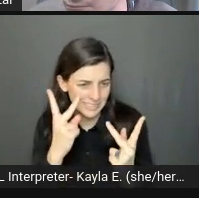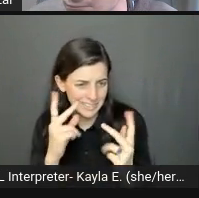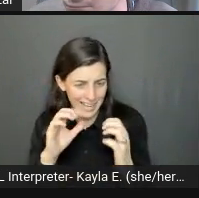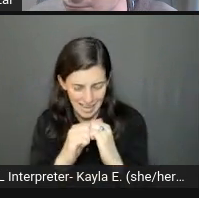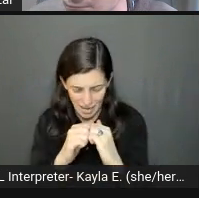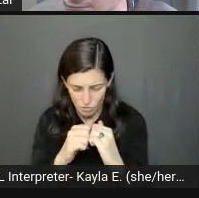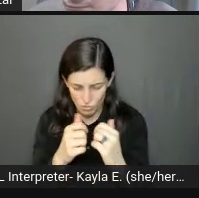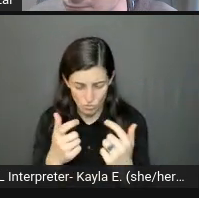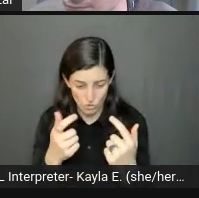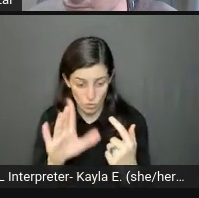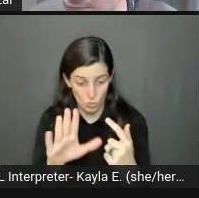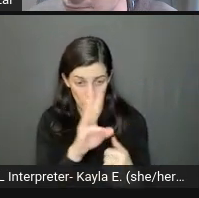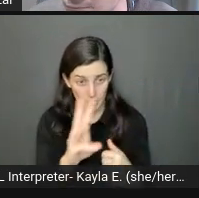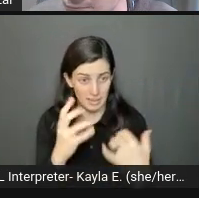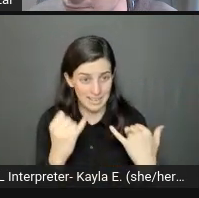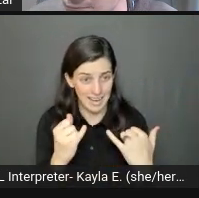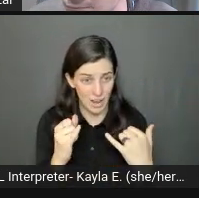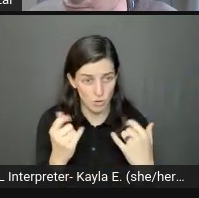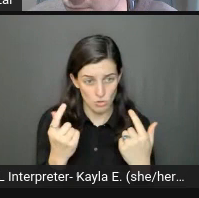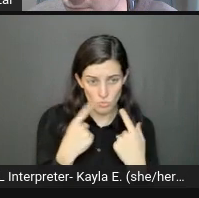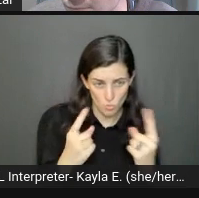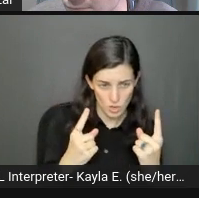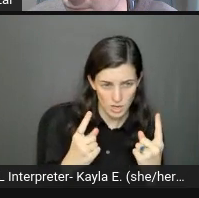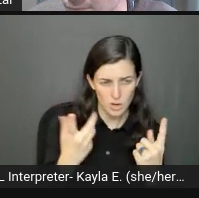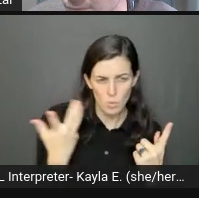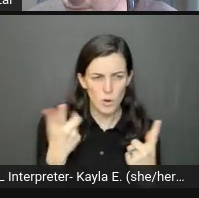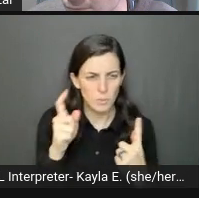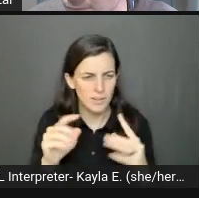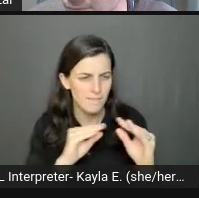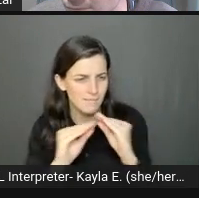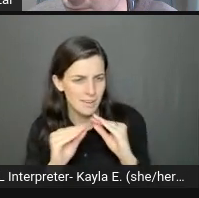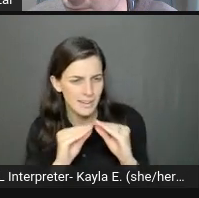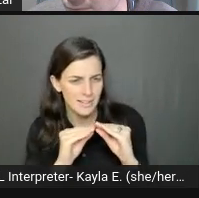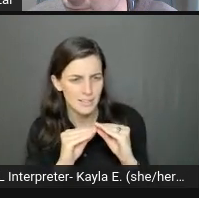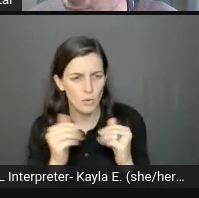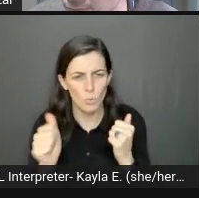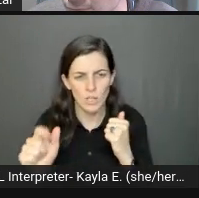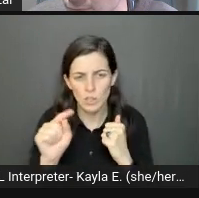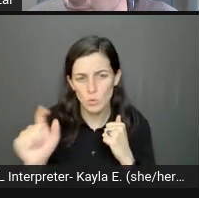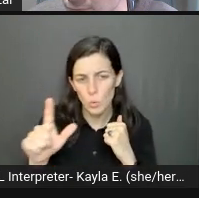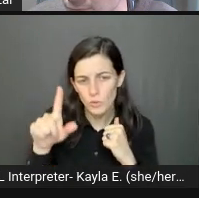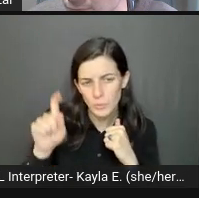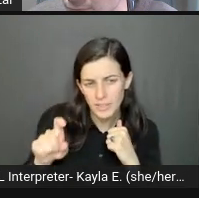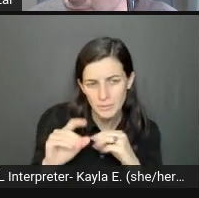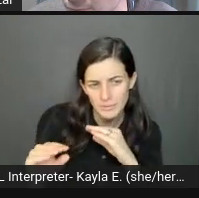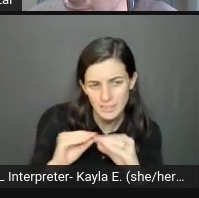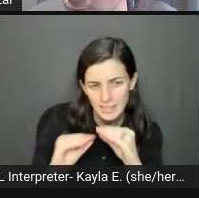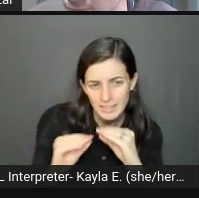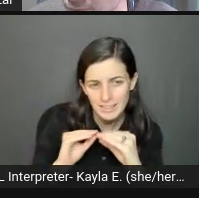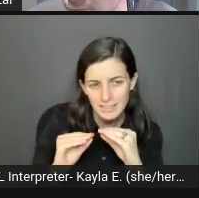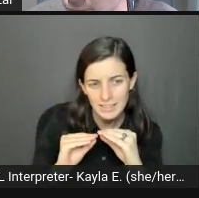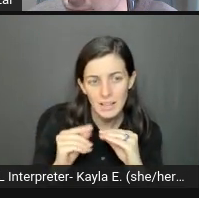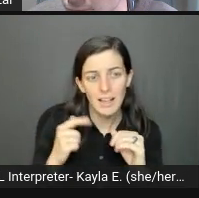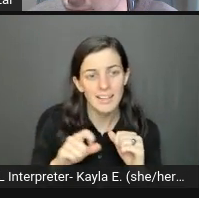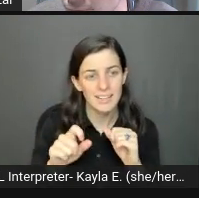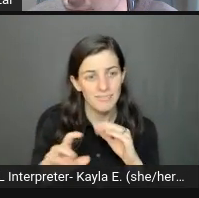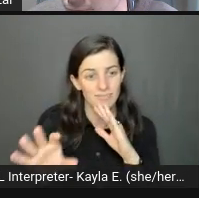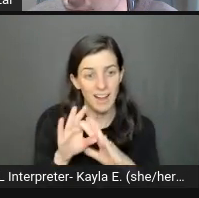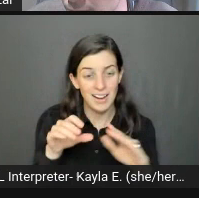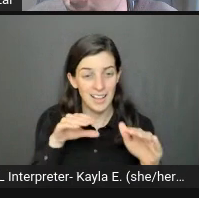Now why you have to fix them, which tools exist, and where I can find them and access them when I need them.